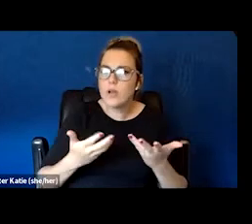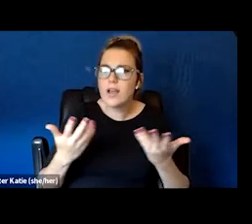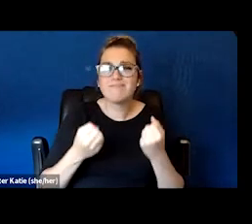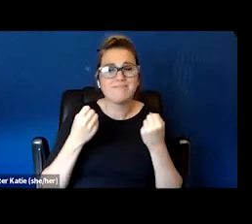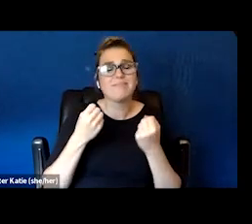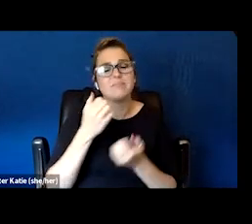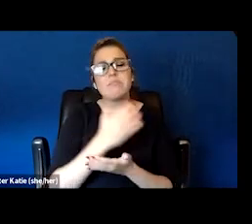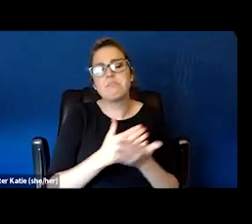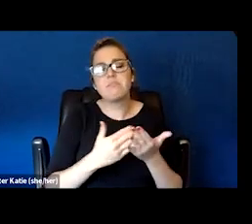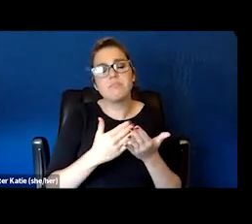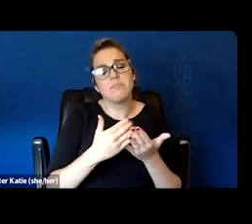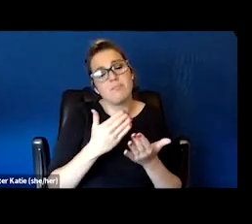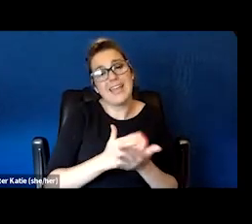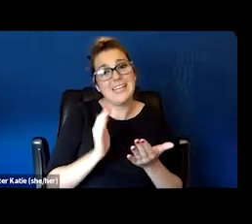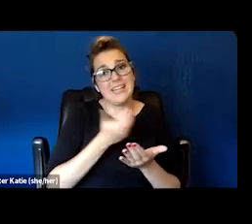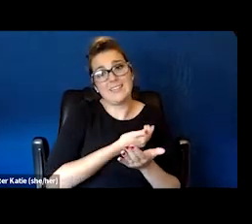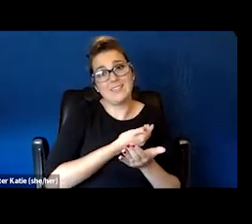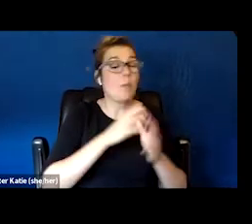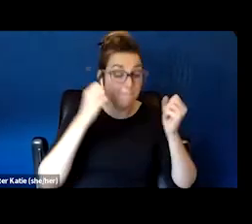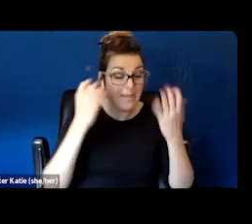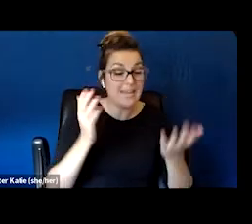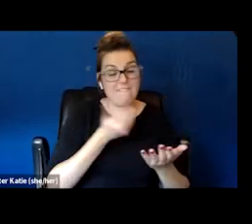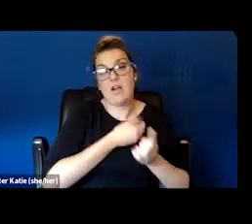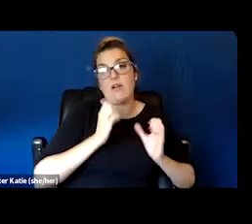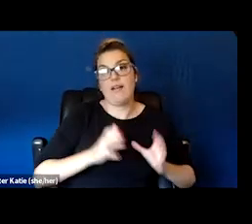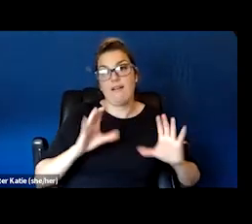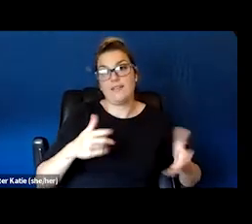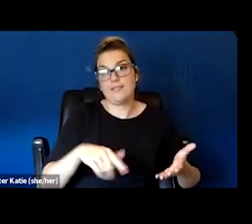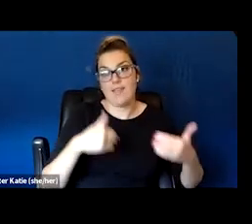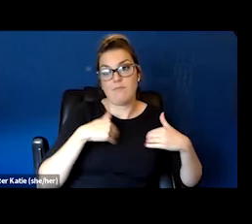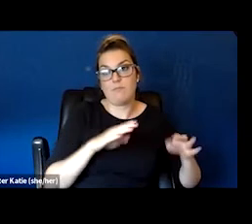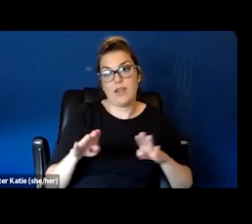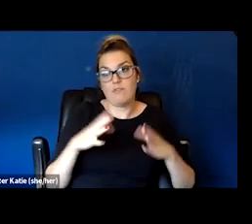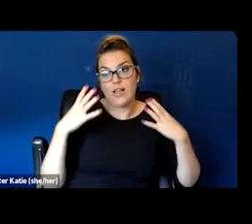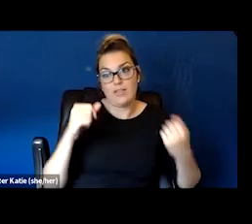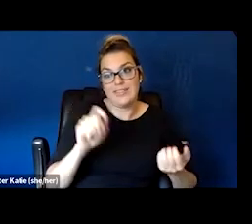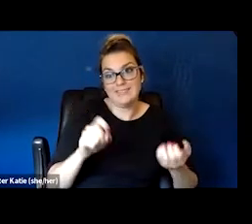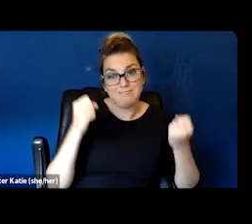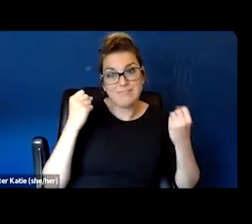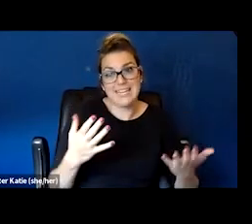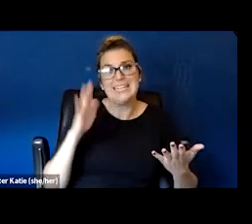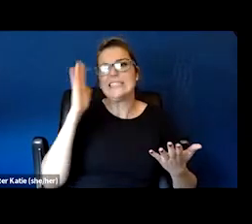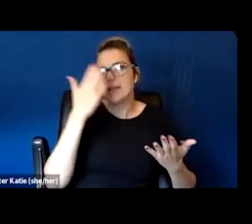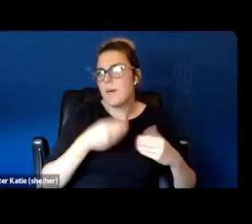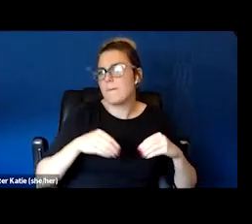That number is really growing by the day, unfortunately. We also don't always have funding that aligns